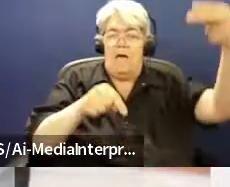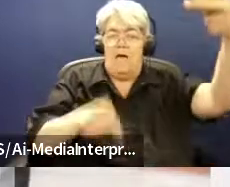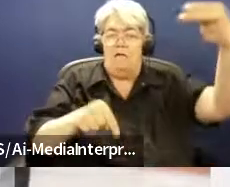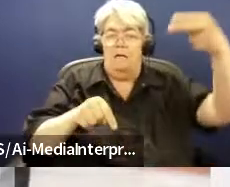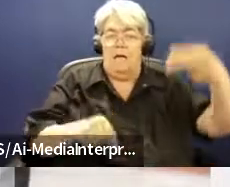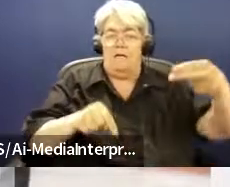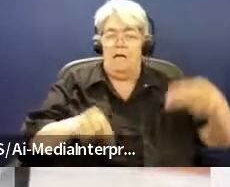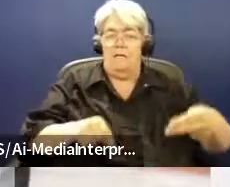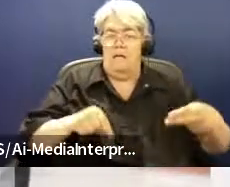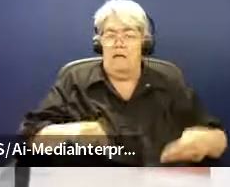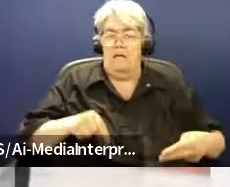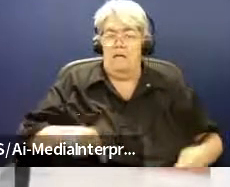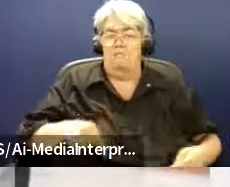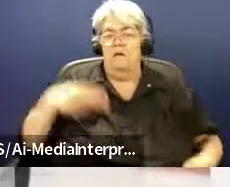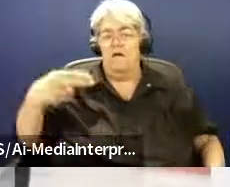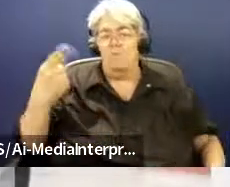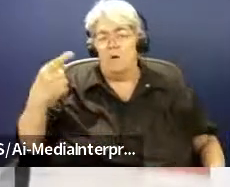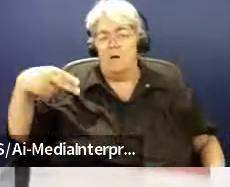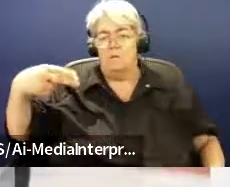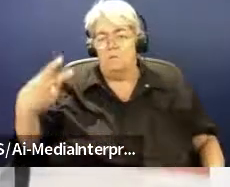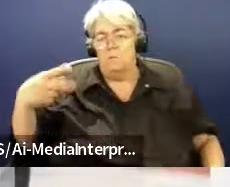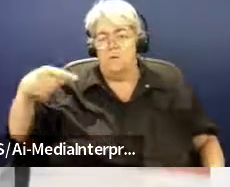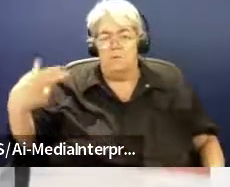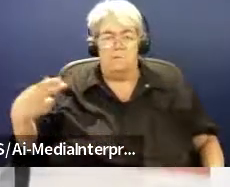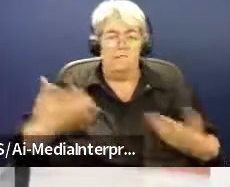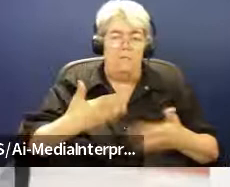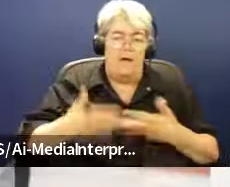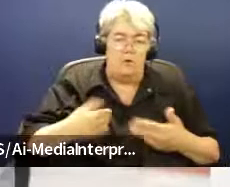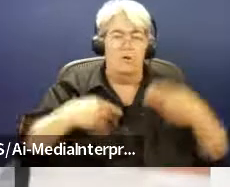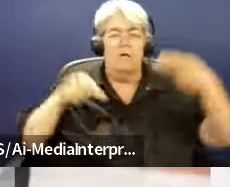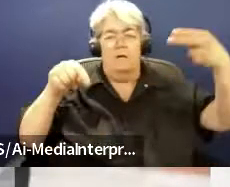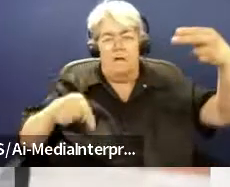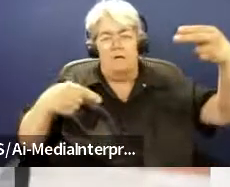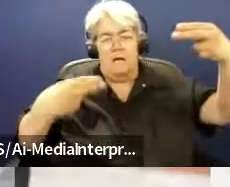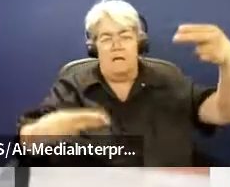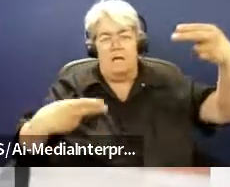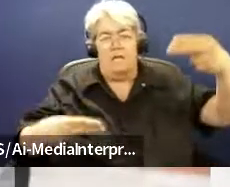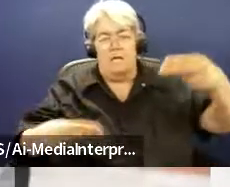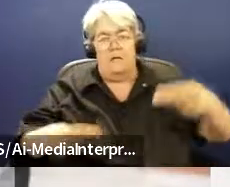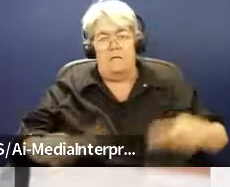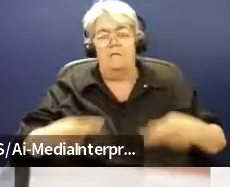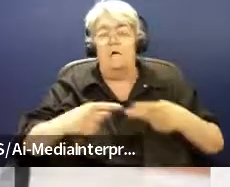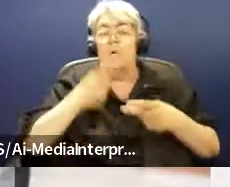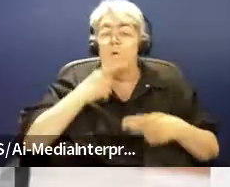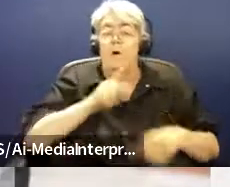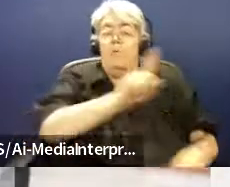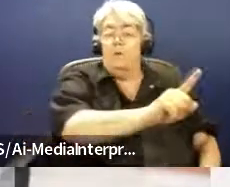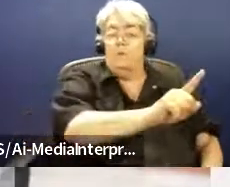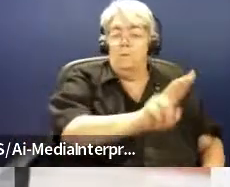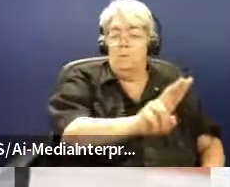to simply move to the next heading on the page regardless of what level the heading is. One can also use